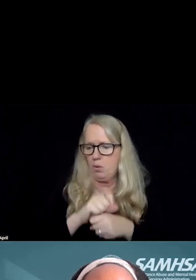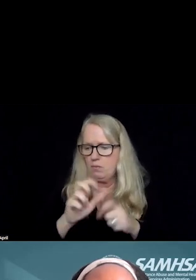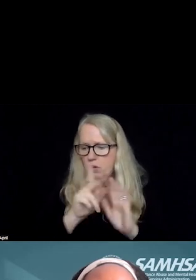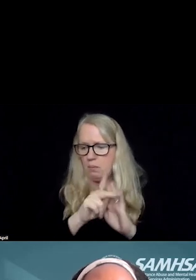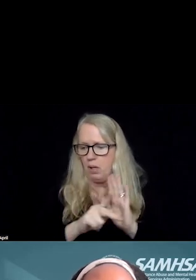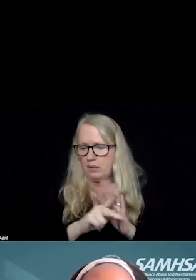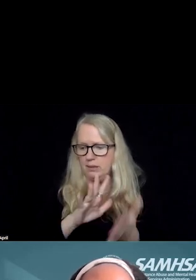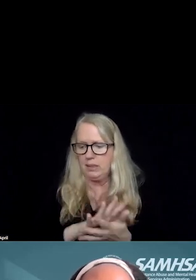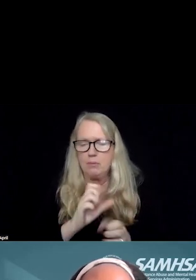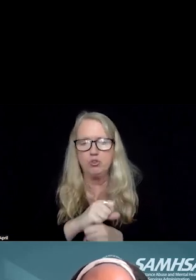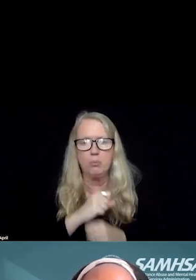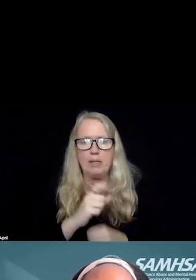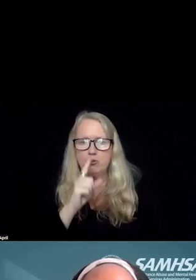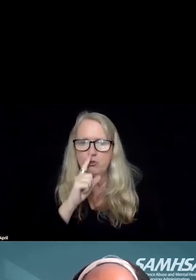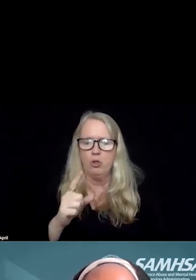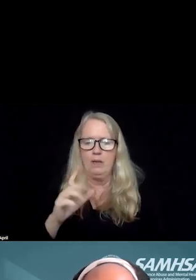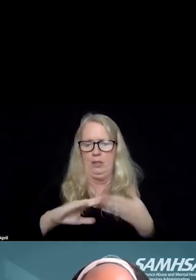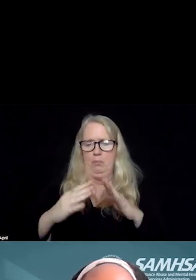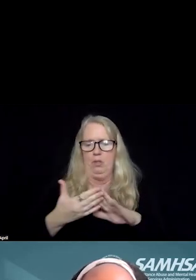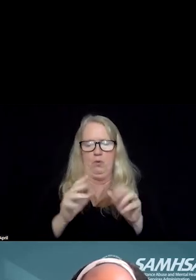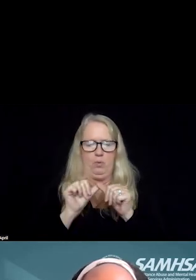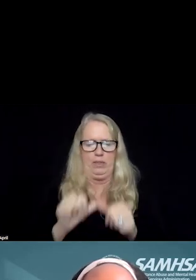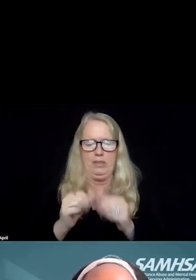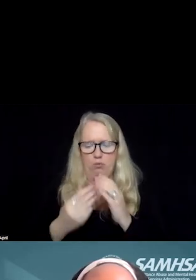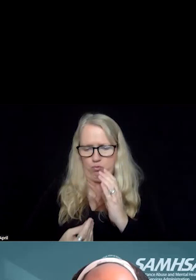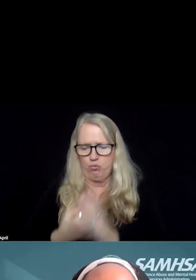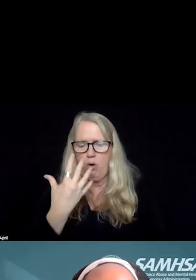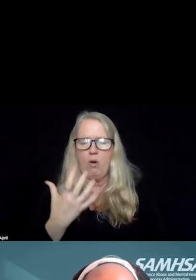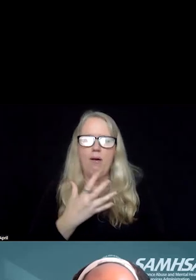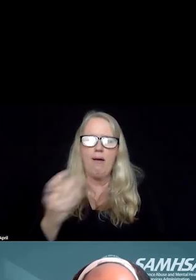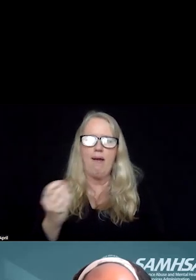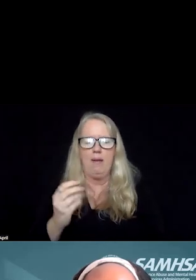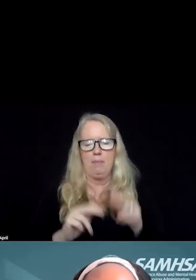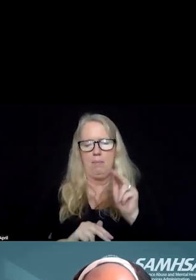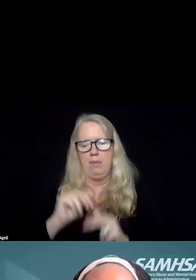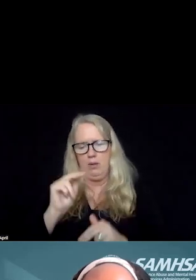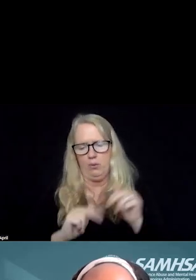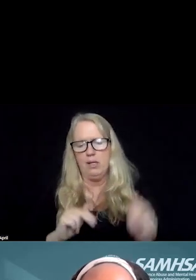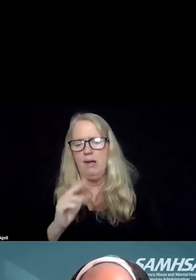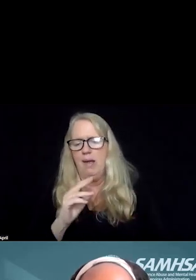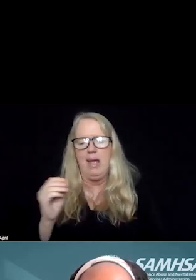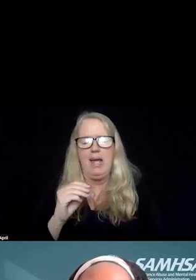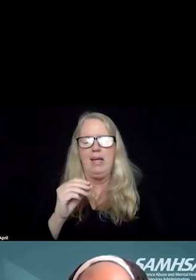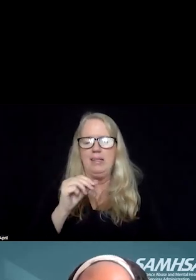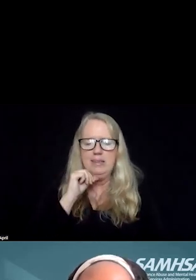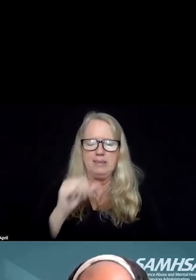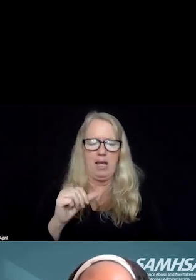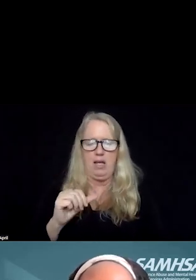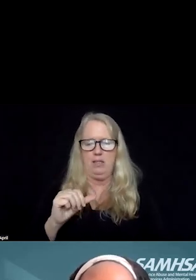TO MAKE SURE THE COMMUNITIES CAN GROW AND BUILD AND IT IS NOT